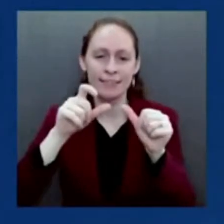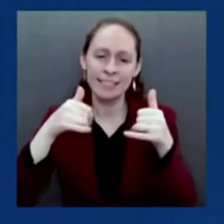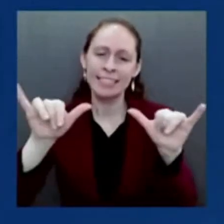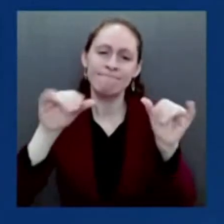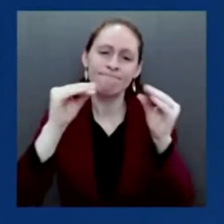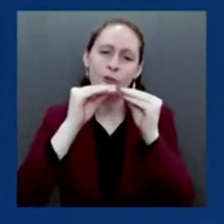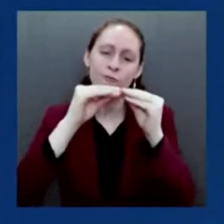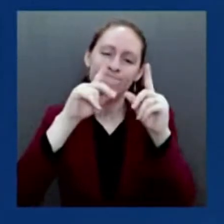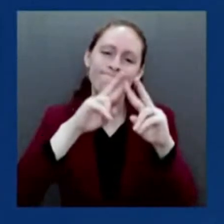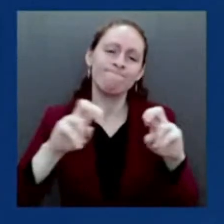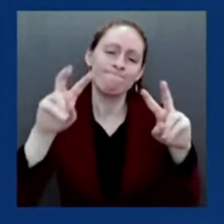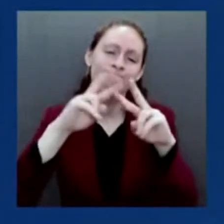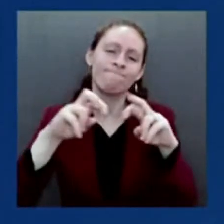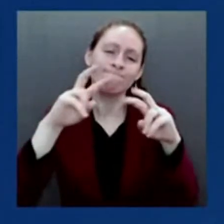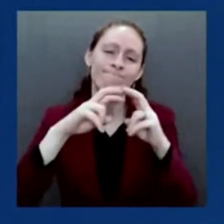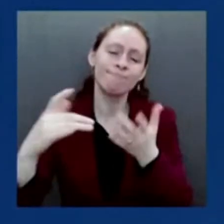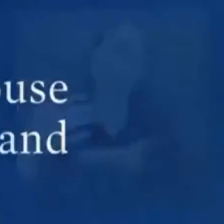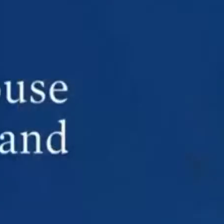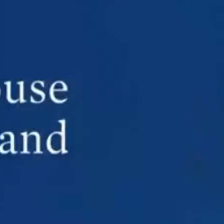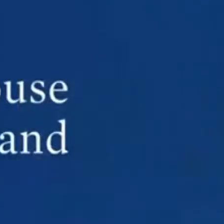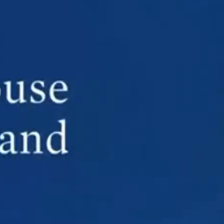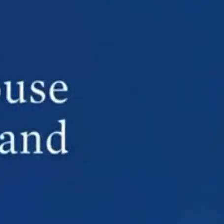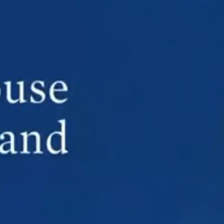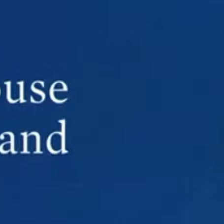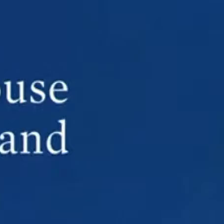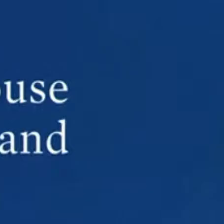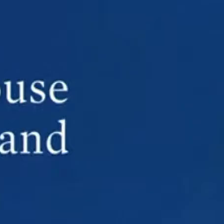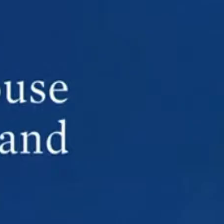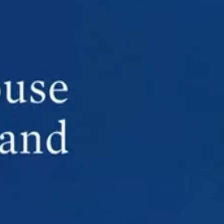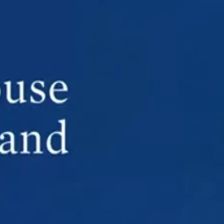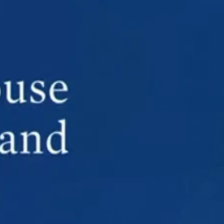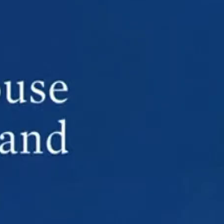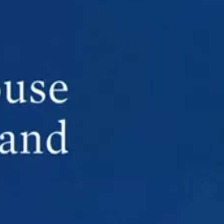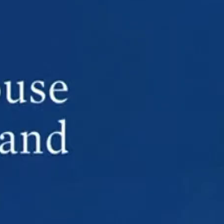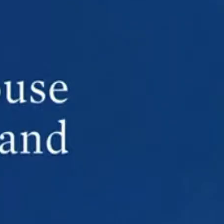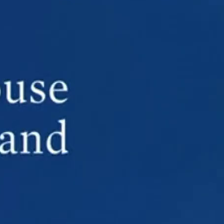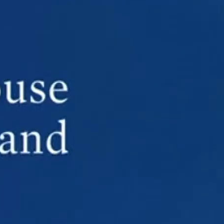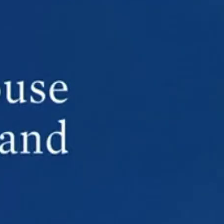COHORTS, WE WILL BE ABLE TO HAVE THAT INFORMATION FOR YOU.